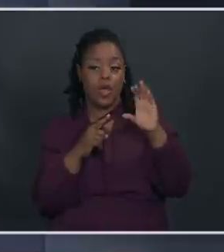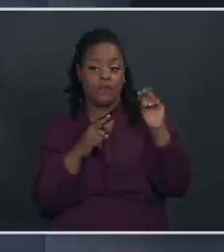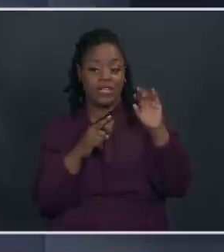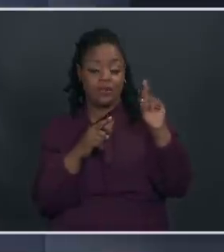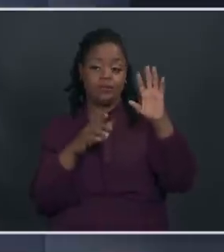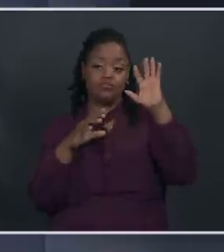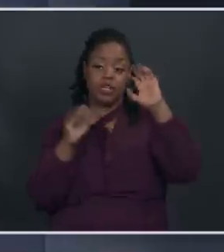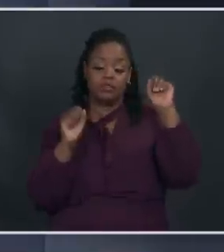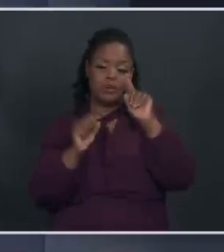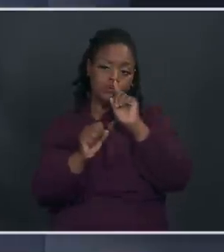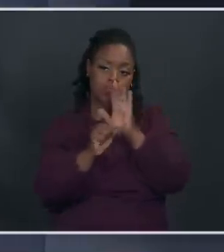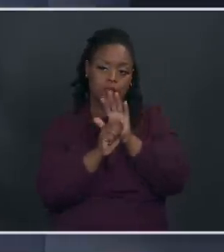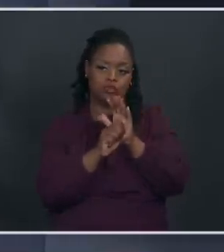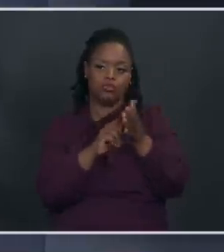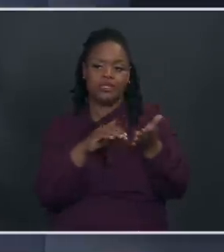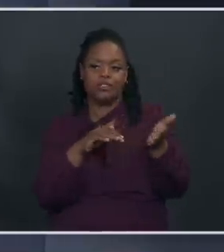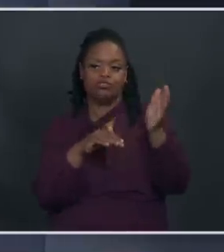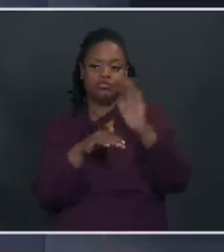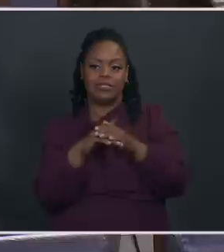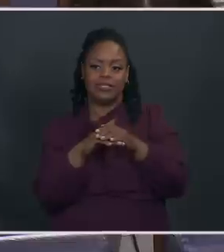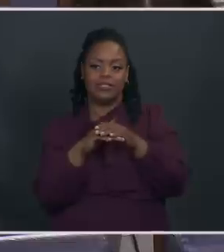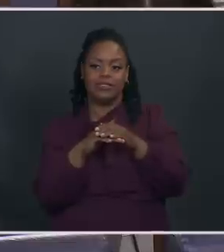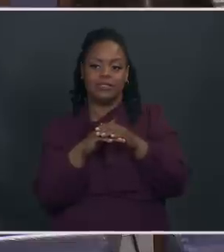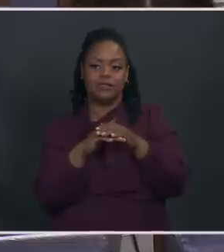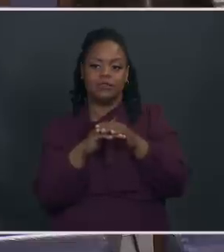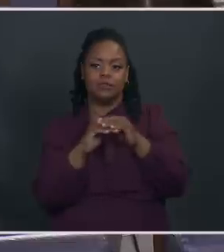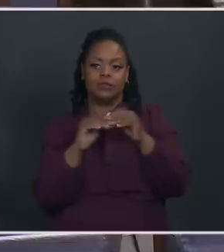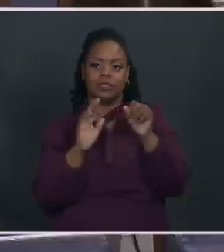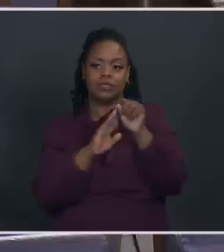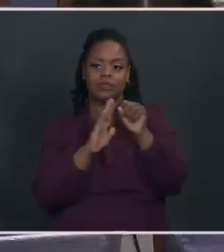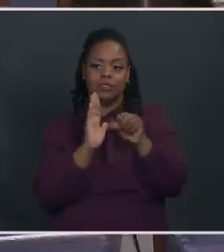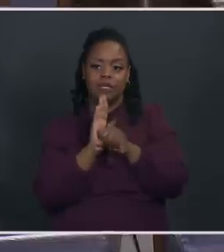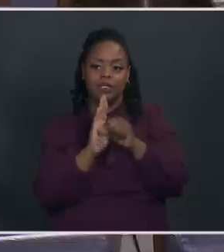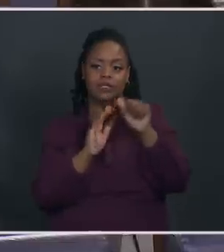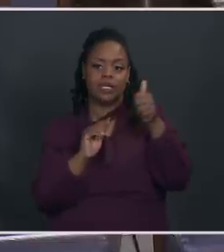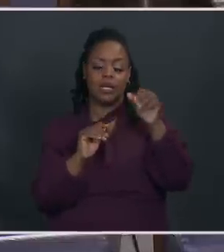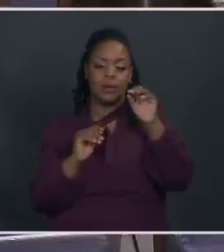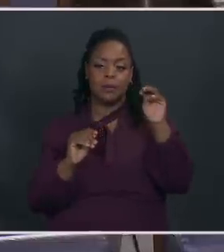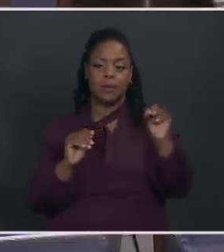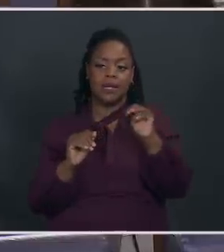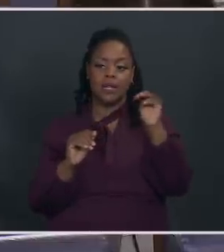to states by 10 million doses, yet statistics shows that 47 percent of Americans